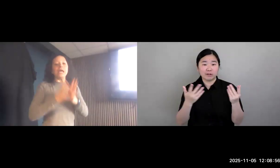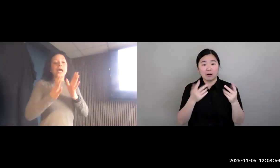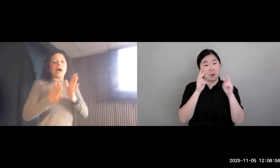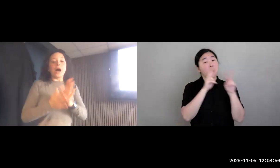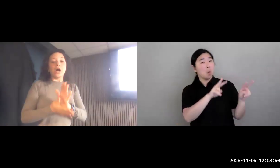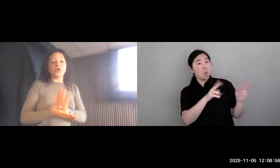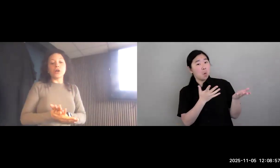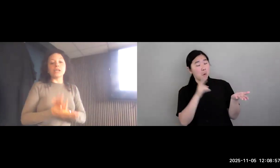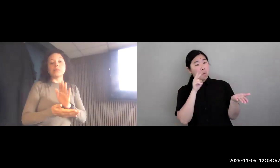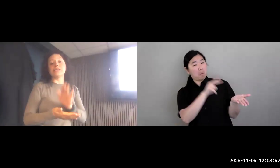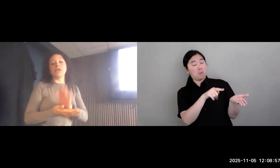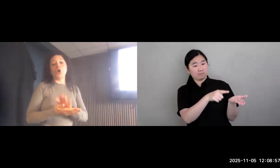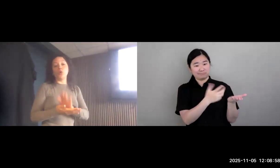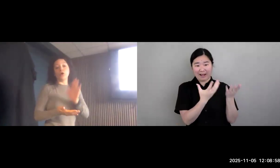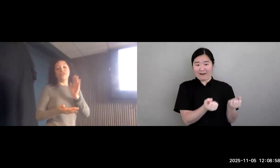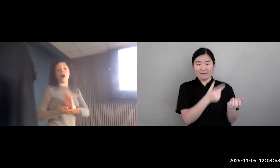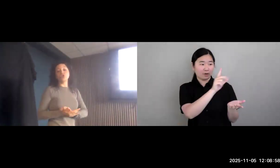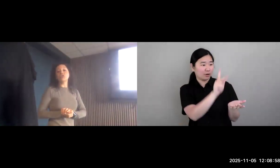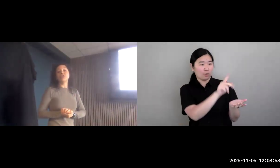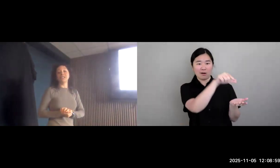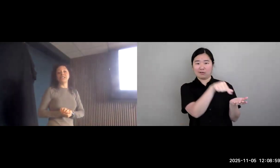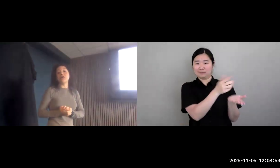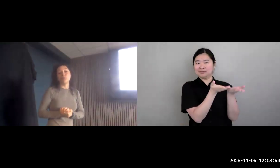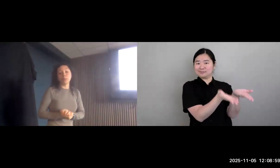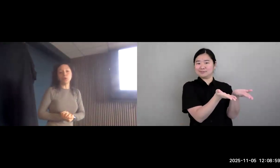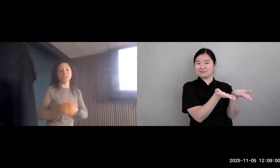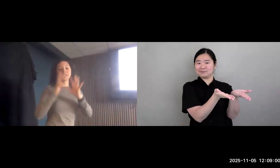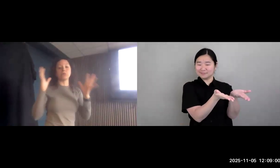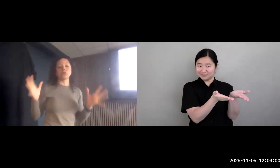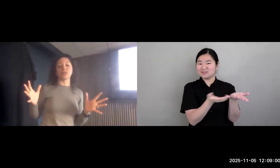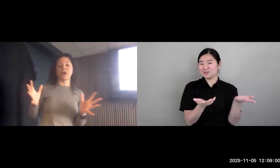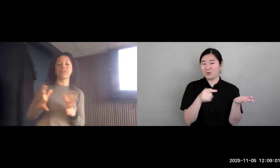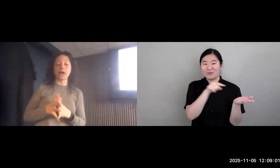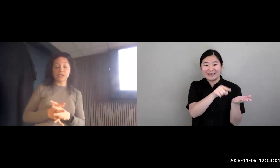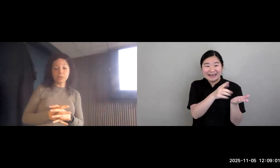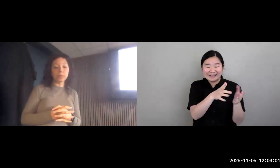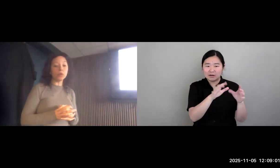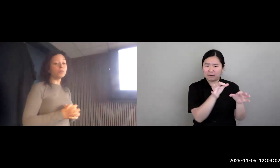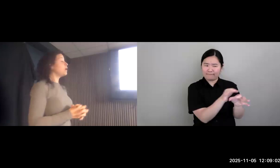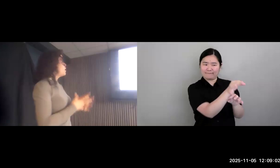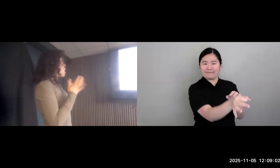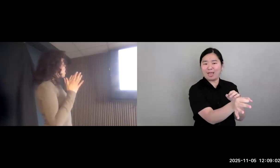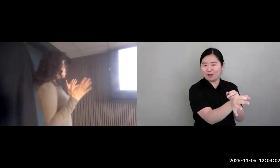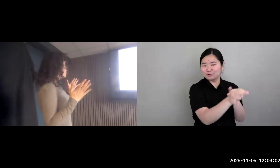Kufur Qassem is the home of 150 deaf people in the town of 25,000 people.